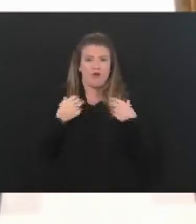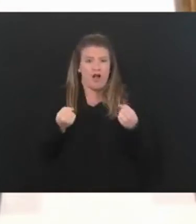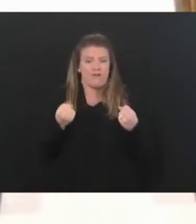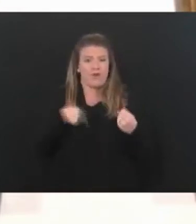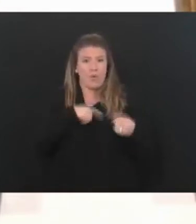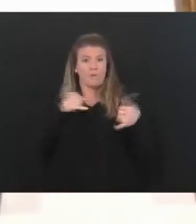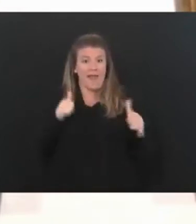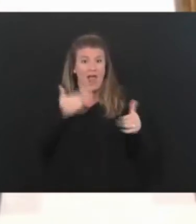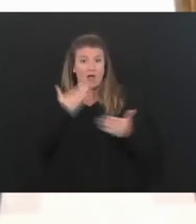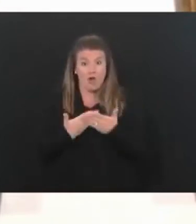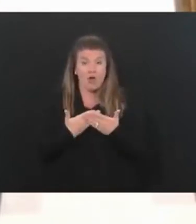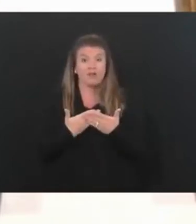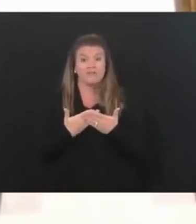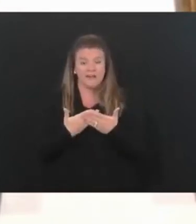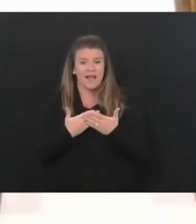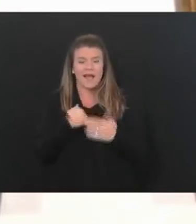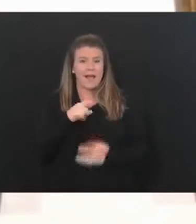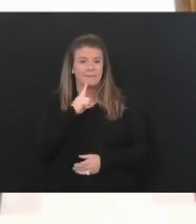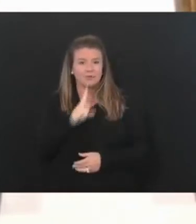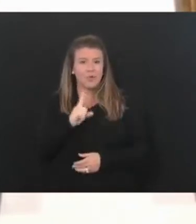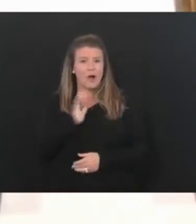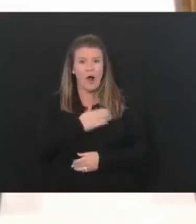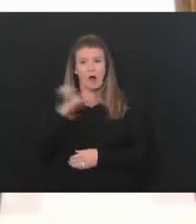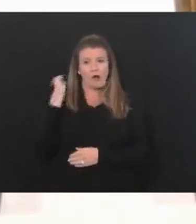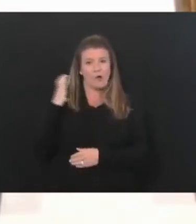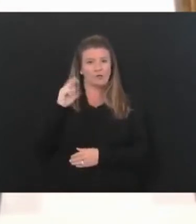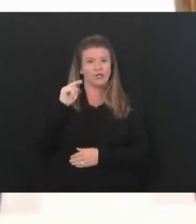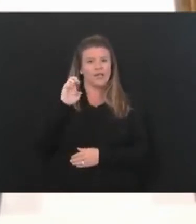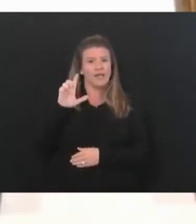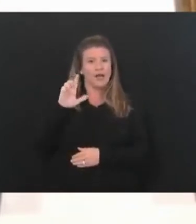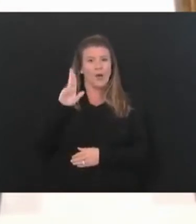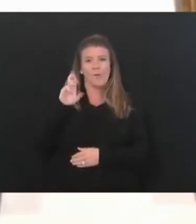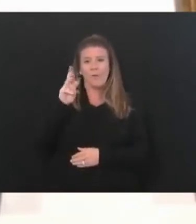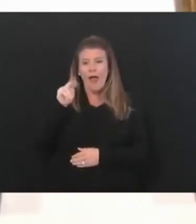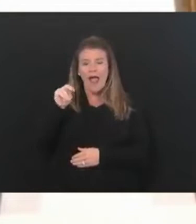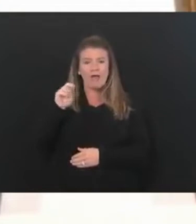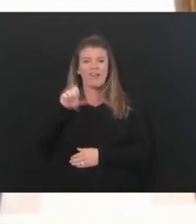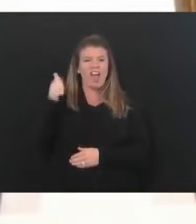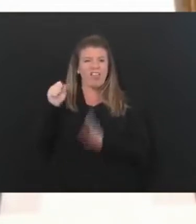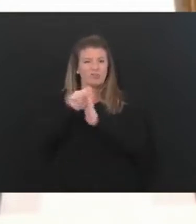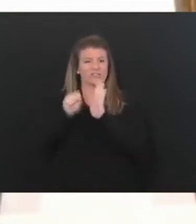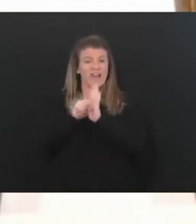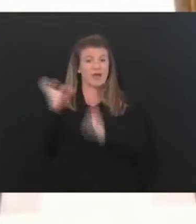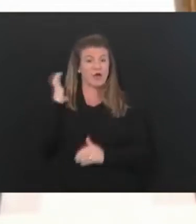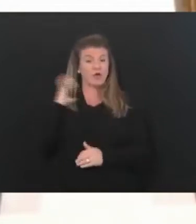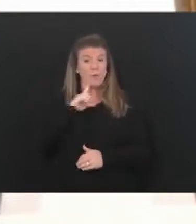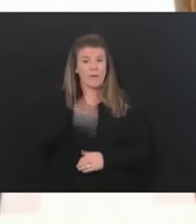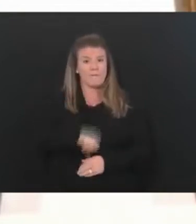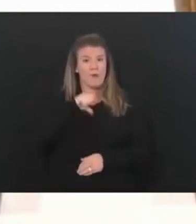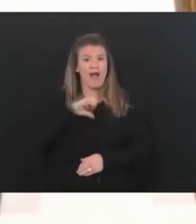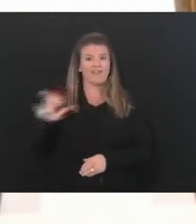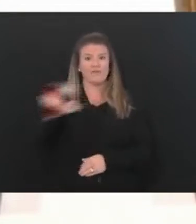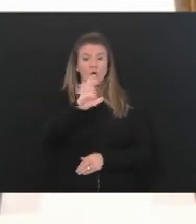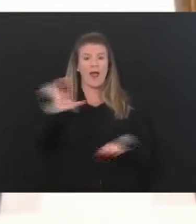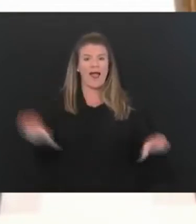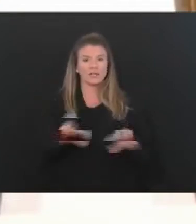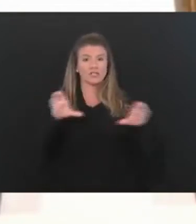SHOULD FEEL REALLY GOOD ABOUT THE WAY THAT WE'RE PLAYING, AND I'M SURE COACH BROWN AND THE